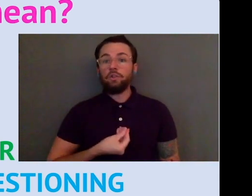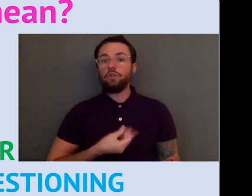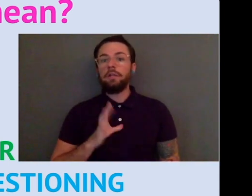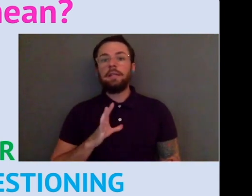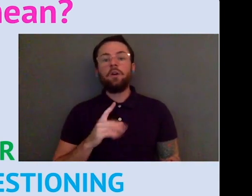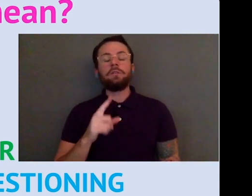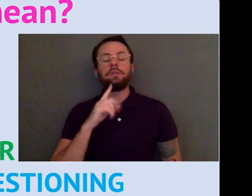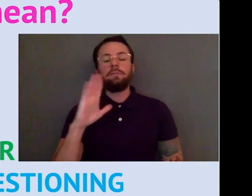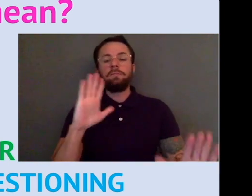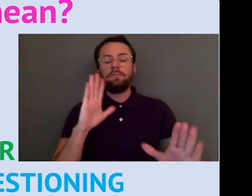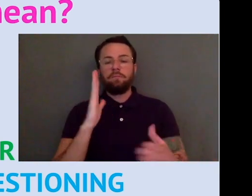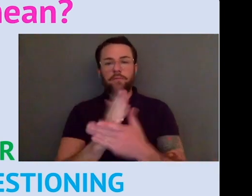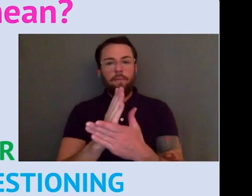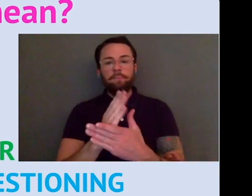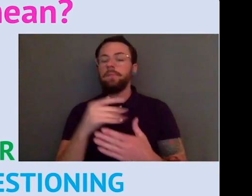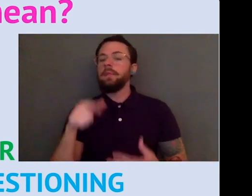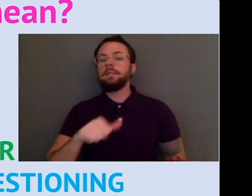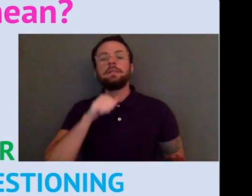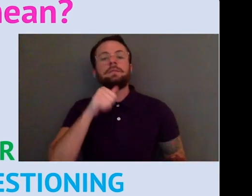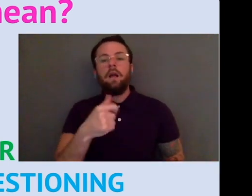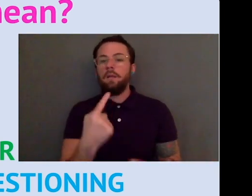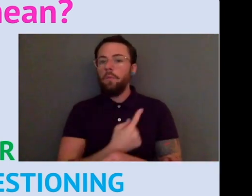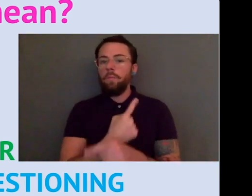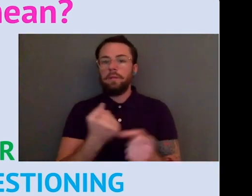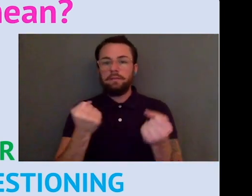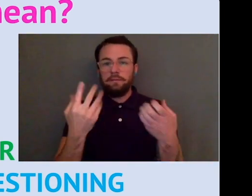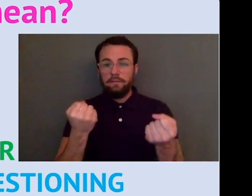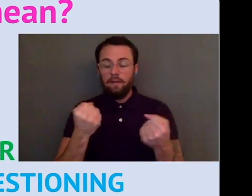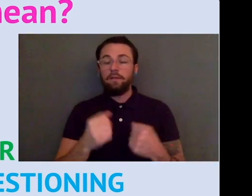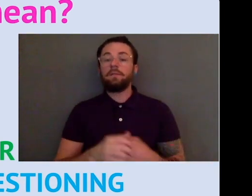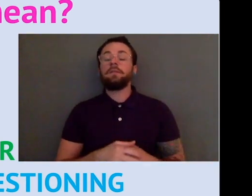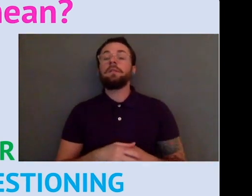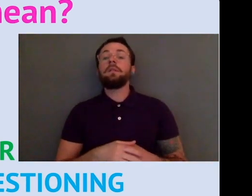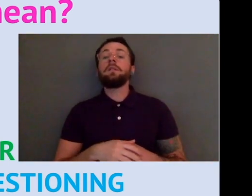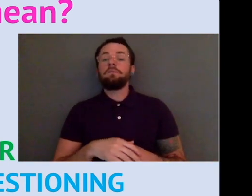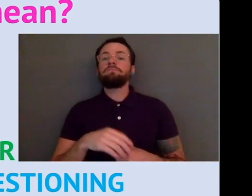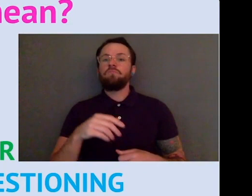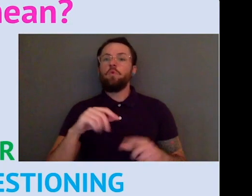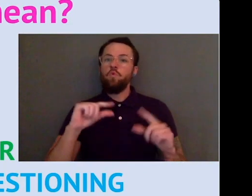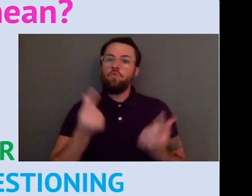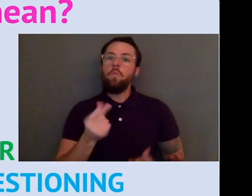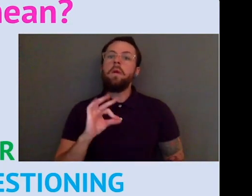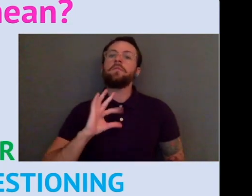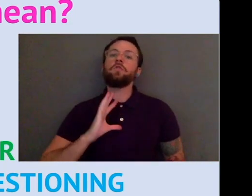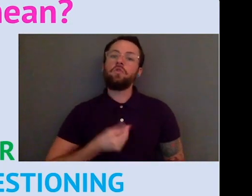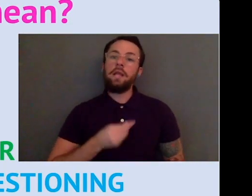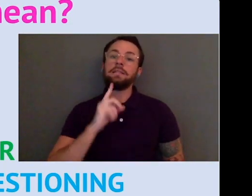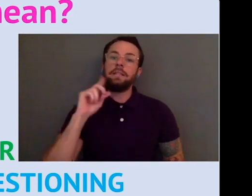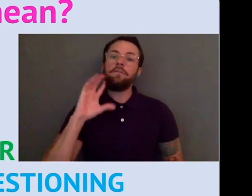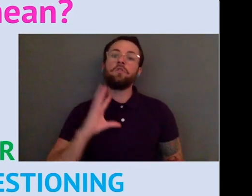If you see the sign opening up like that, please don't use it. Please stop somebody from using it.